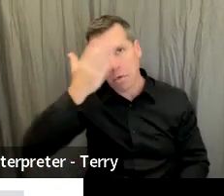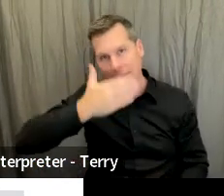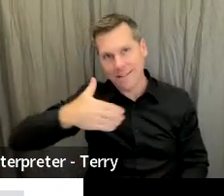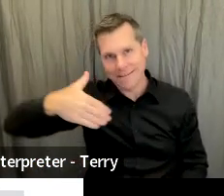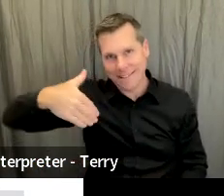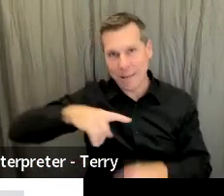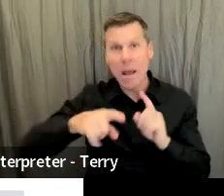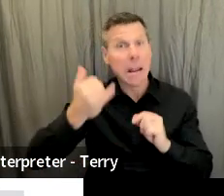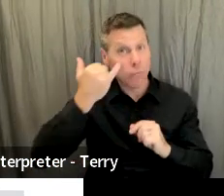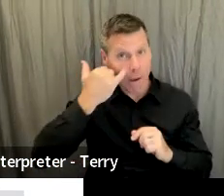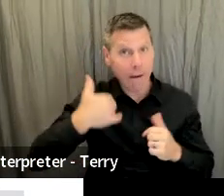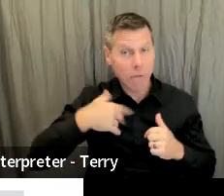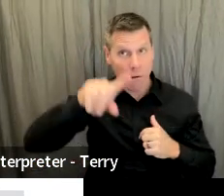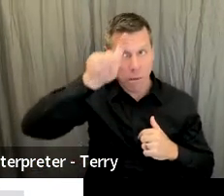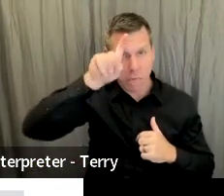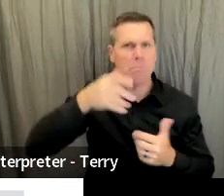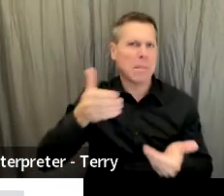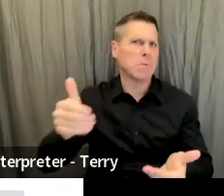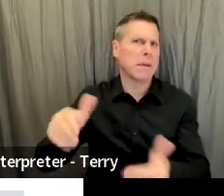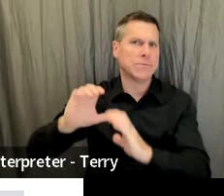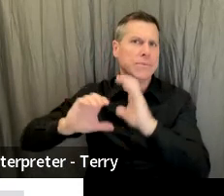feel free to drop them in there.